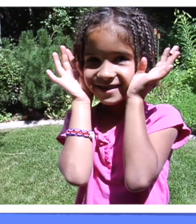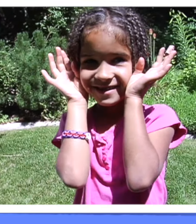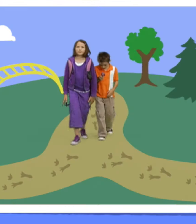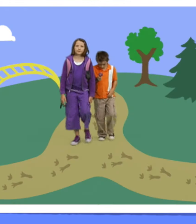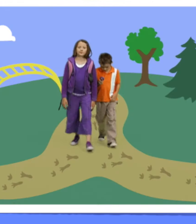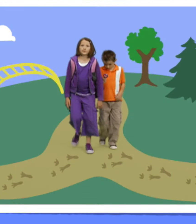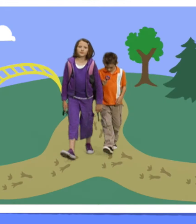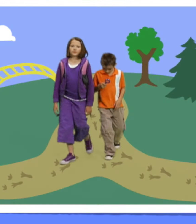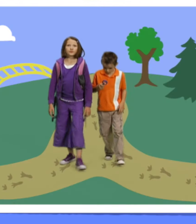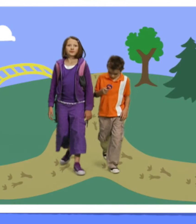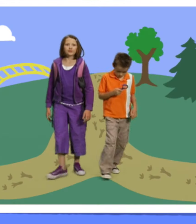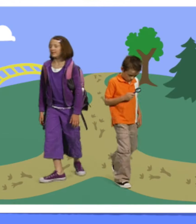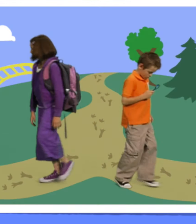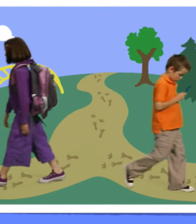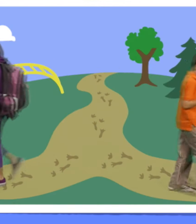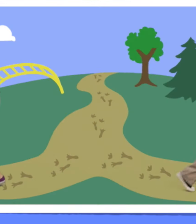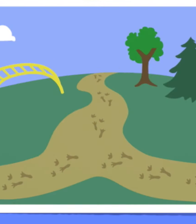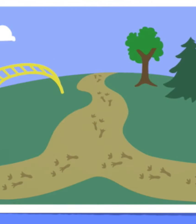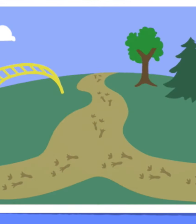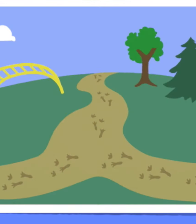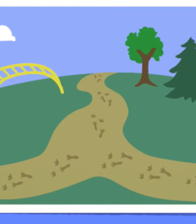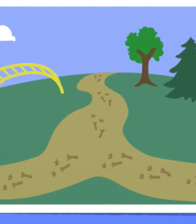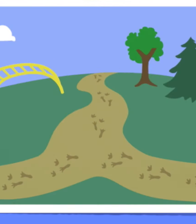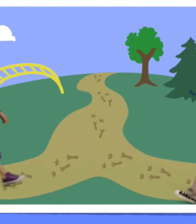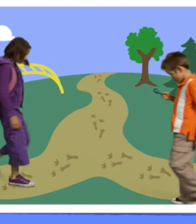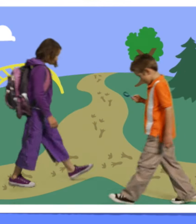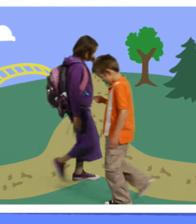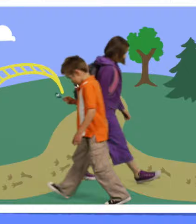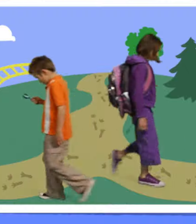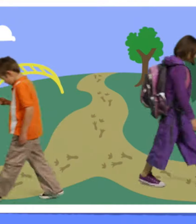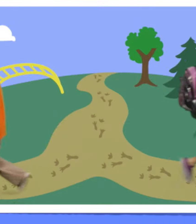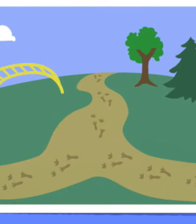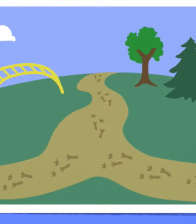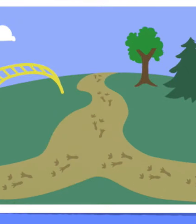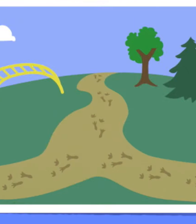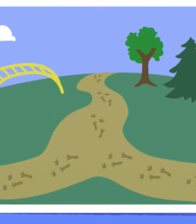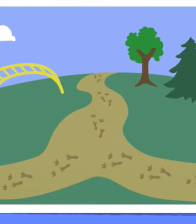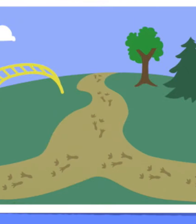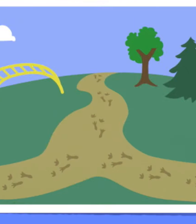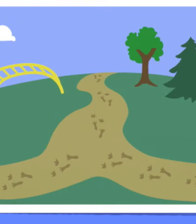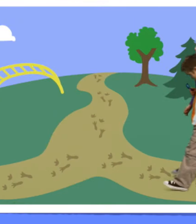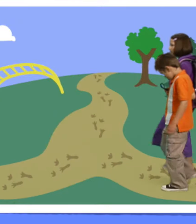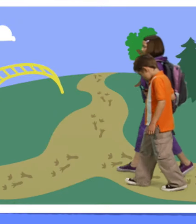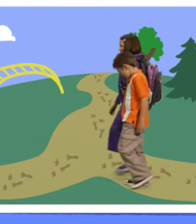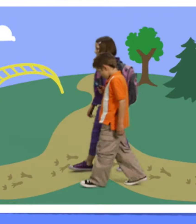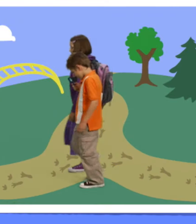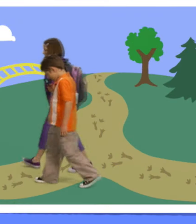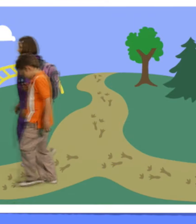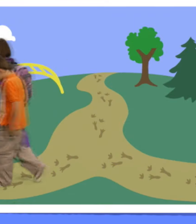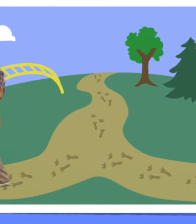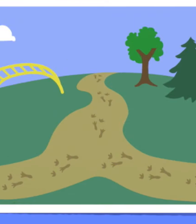Why, why, why can't I find him? When, when, when did he go? Which, which, which way to look?